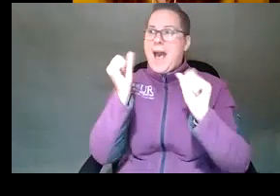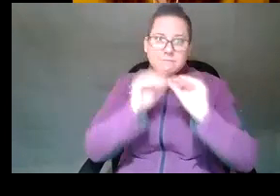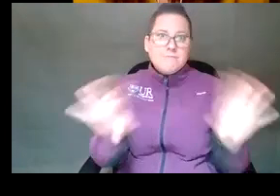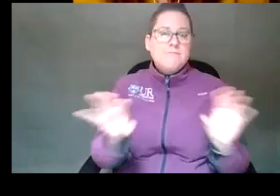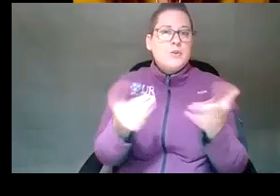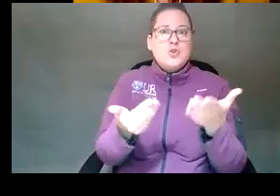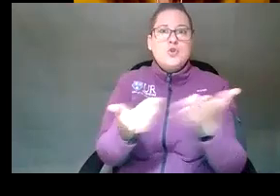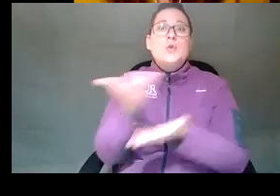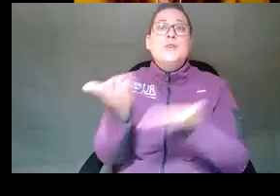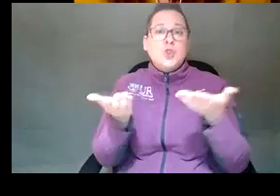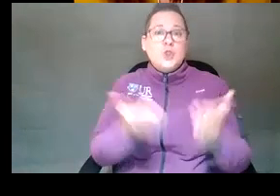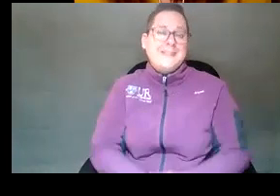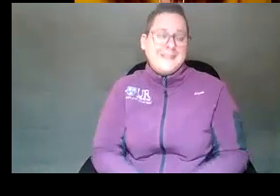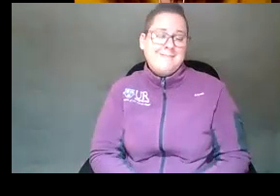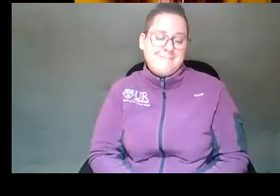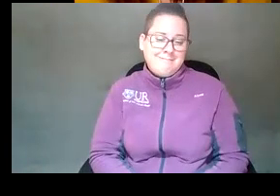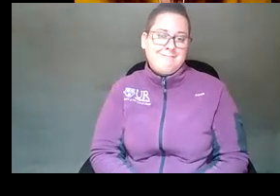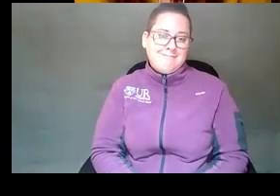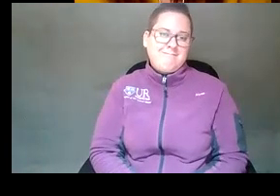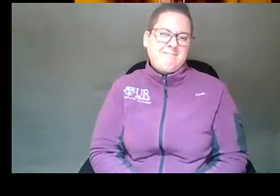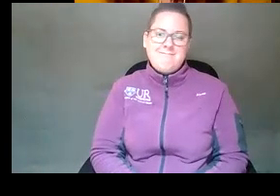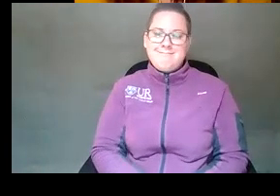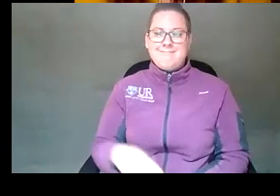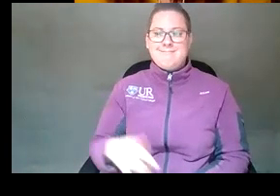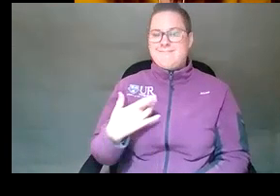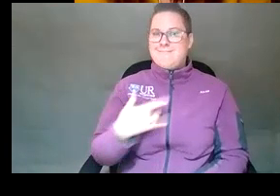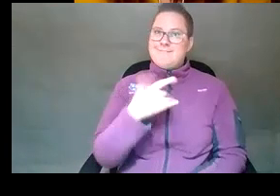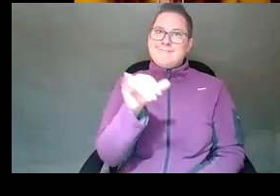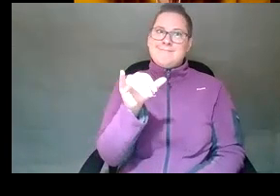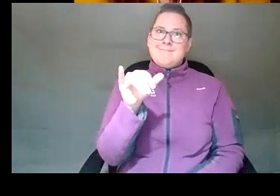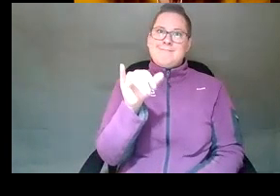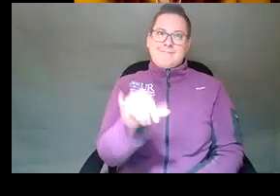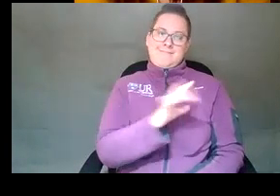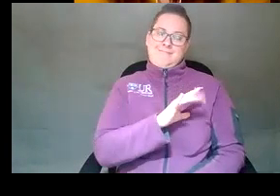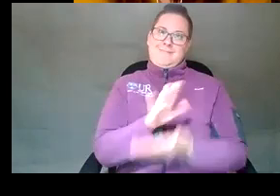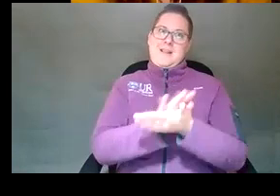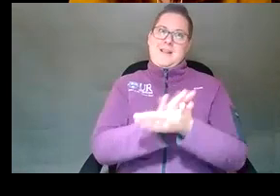to the community and so I think that that's been a really nice highlight of telehealth as well